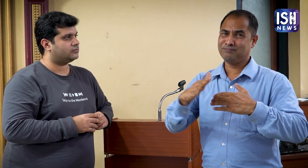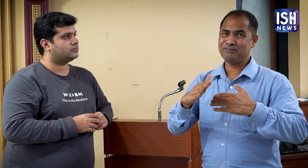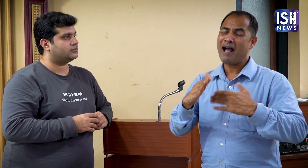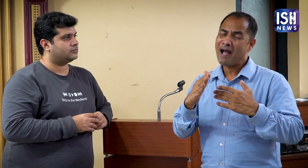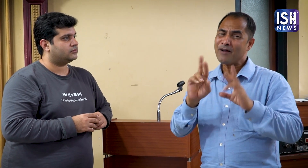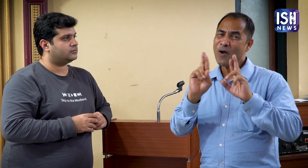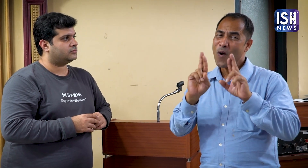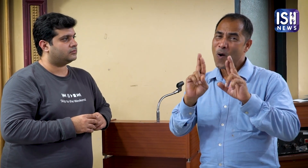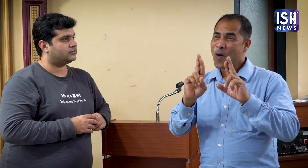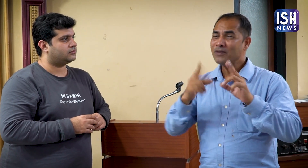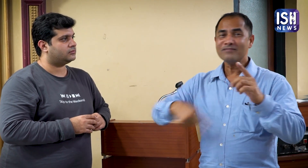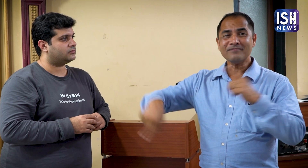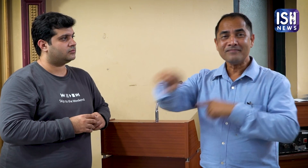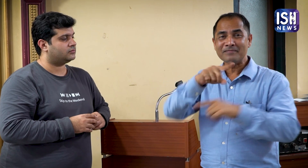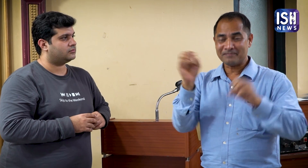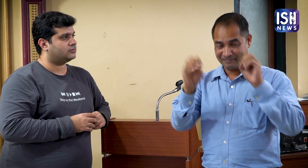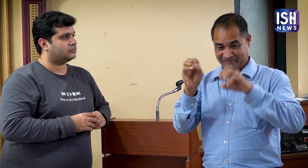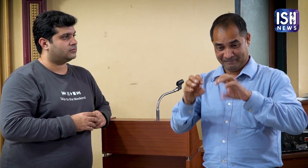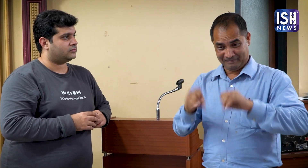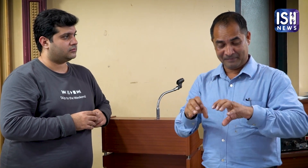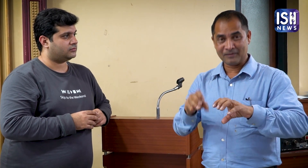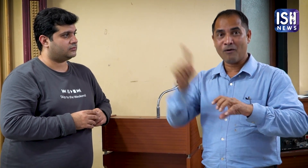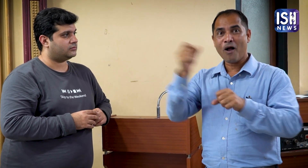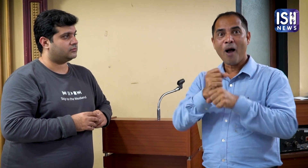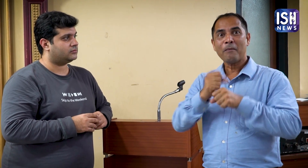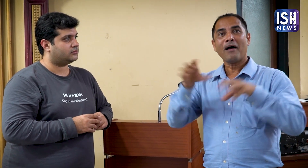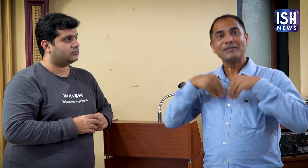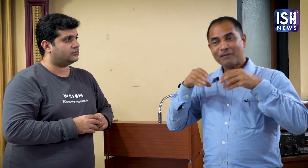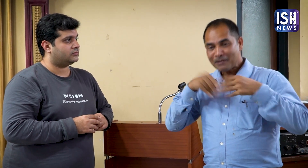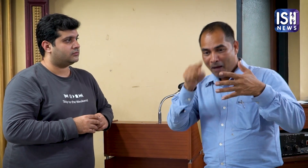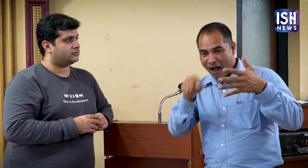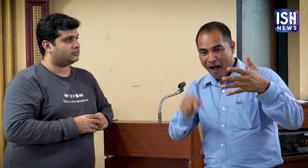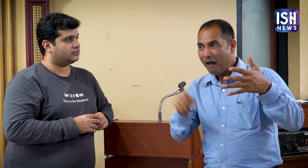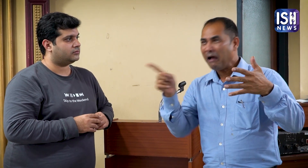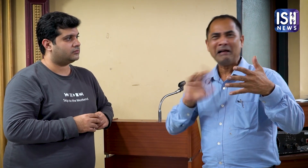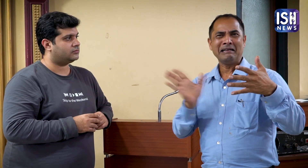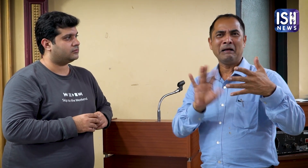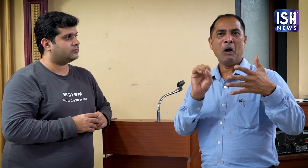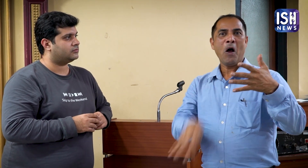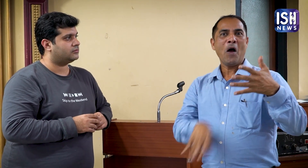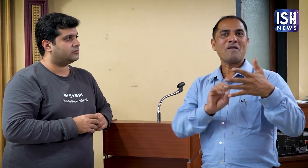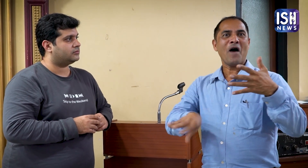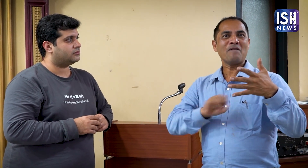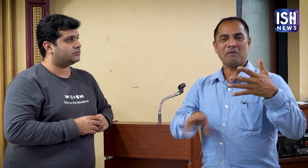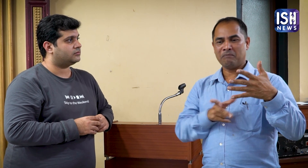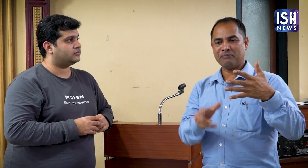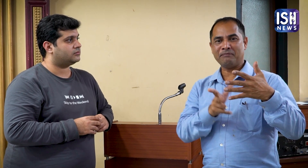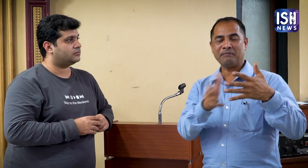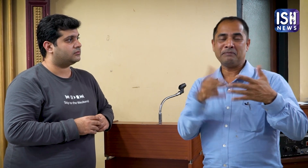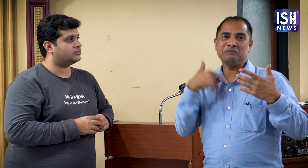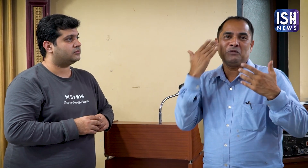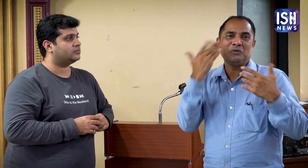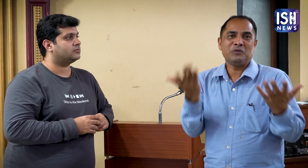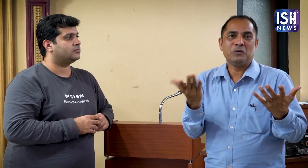I am hoping that government will accept the suggestions. It may discard our suggestions, who knows.